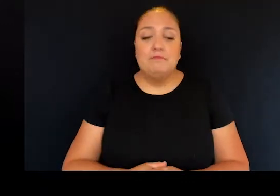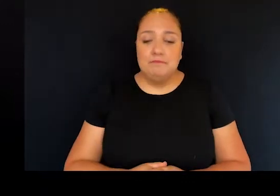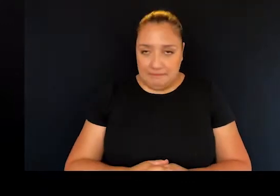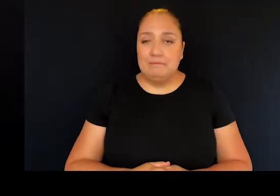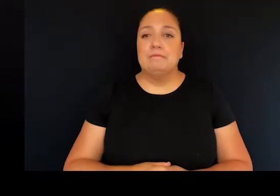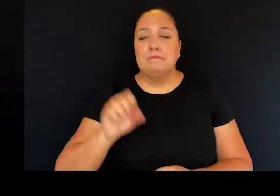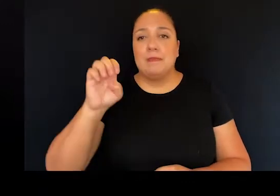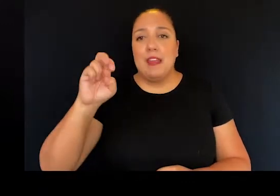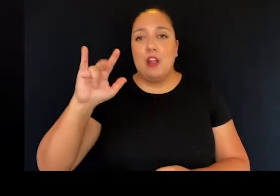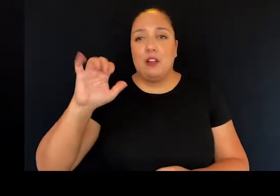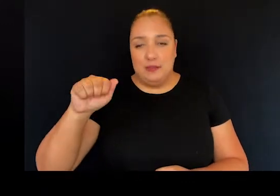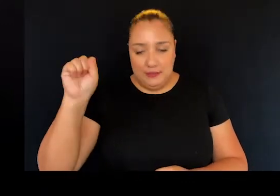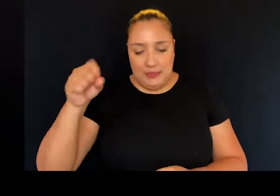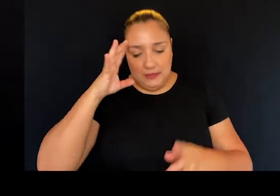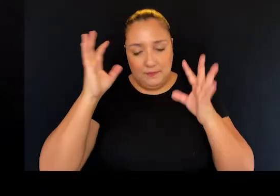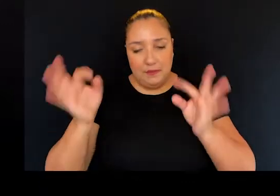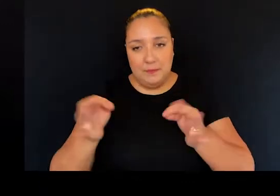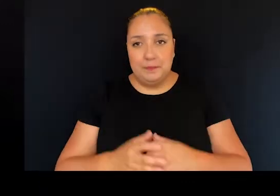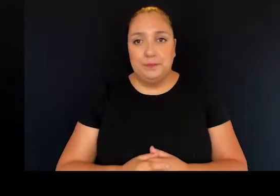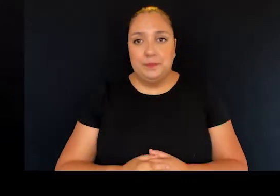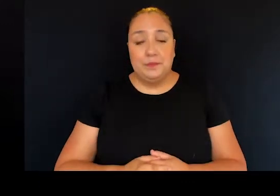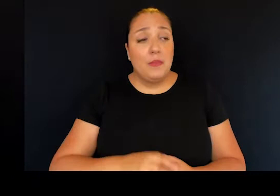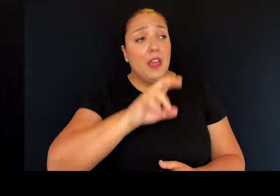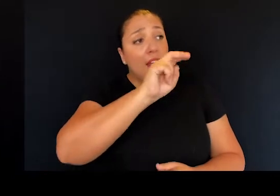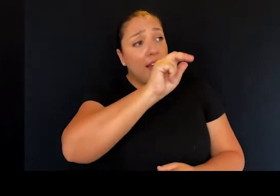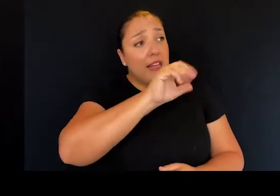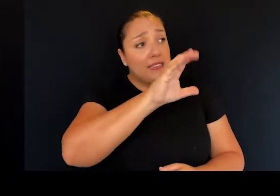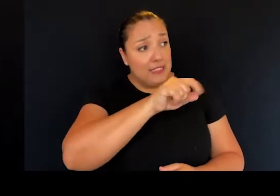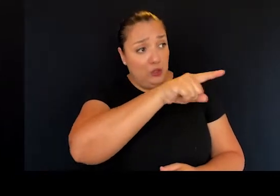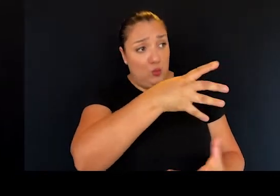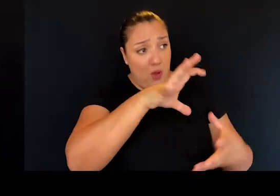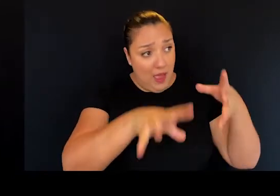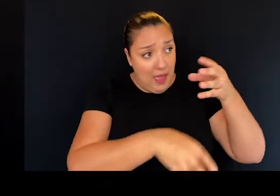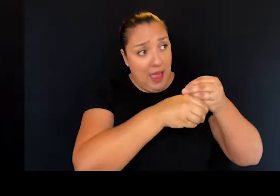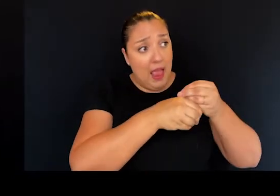Absolutely, absolutely. - And Nancy, do you have anything to add to the,